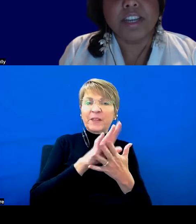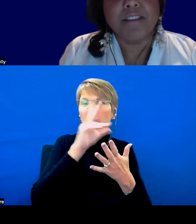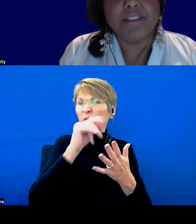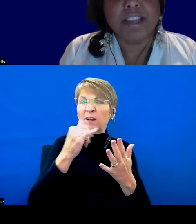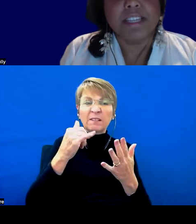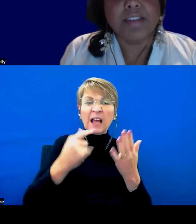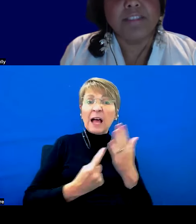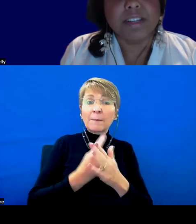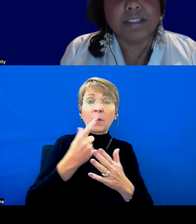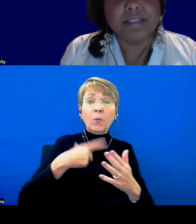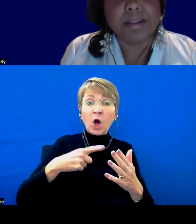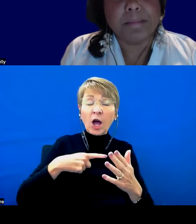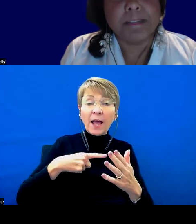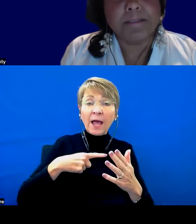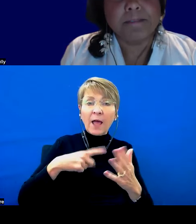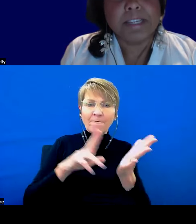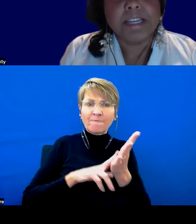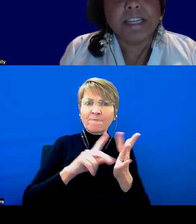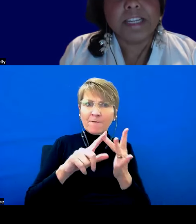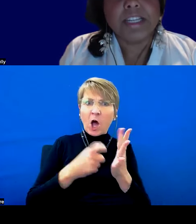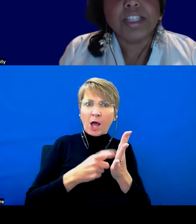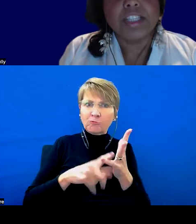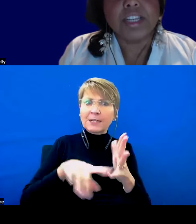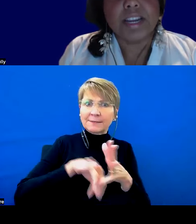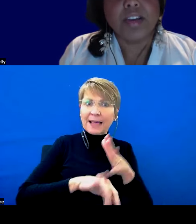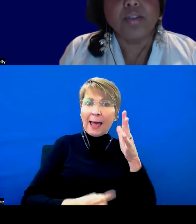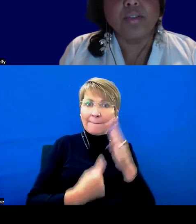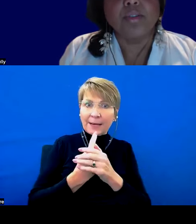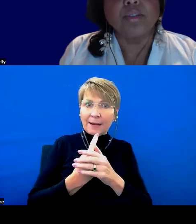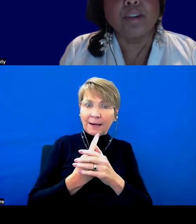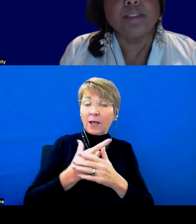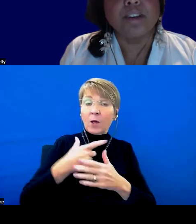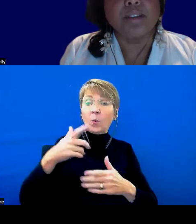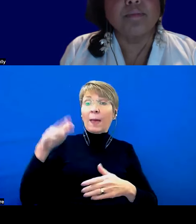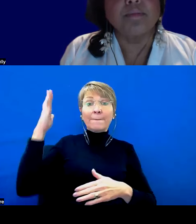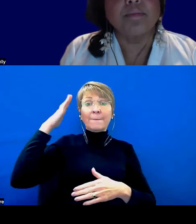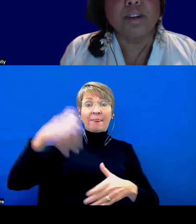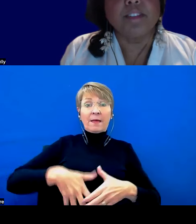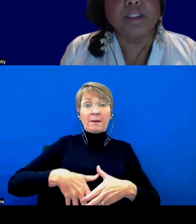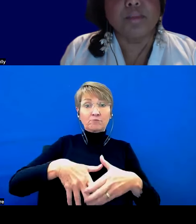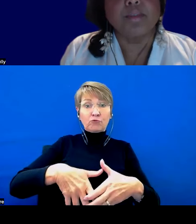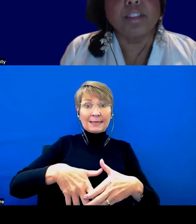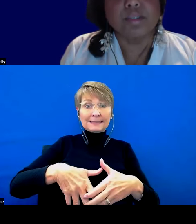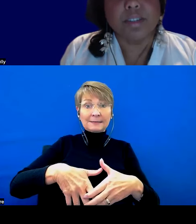affecting fetus development, genetic or chromosomal disorders,